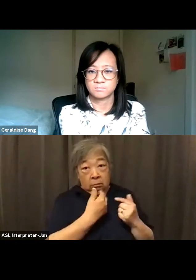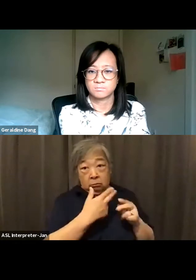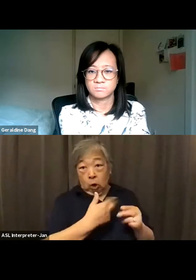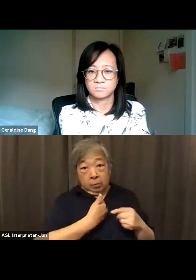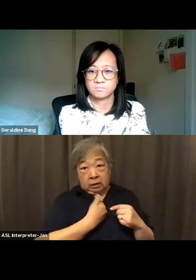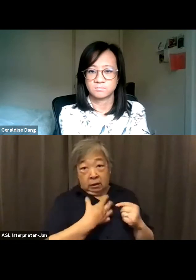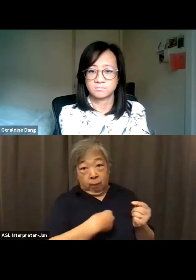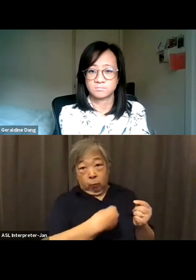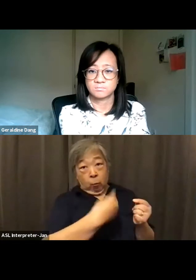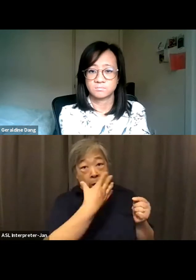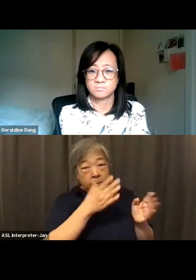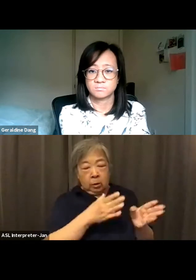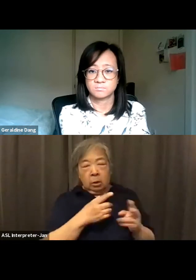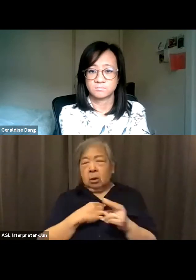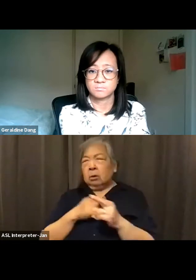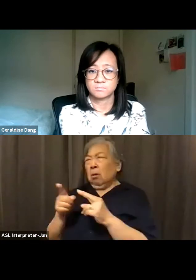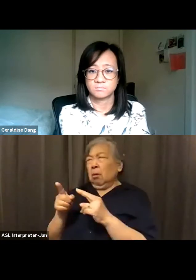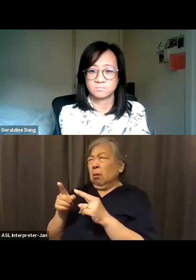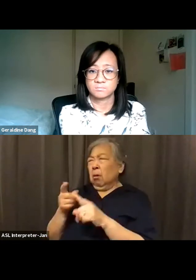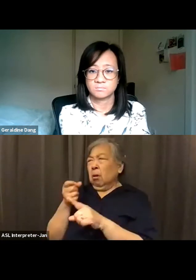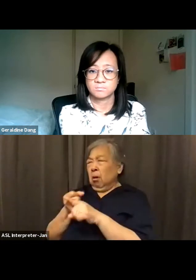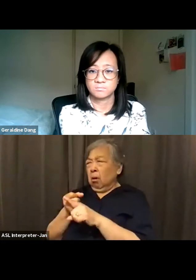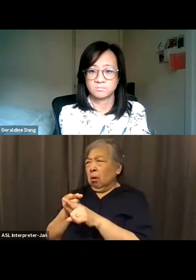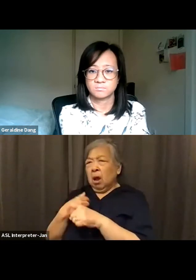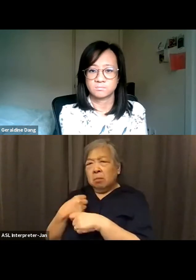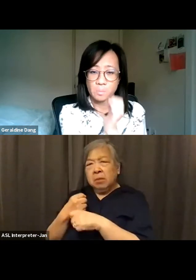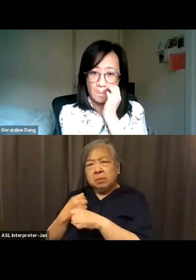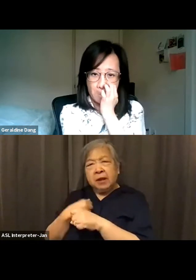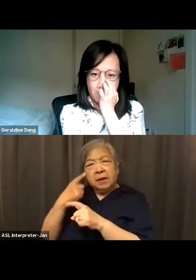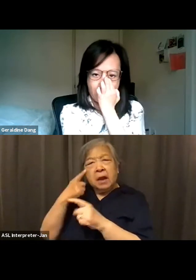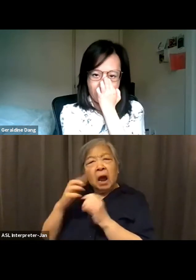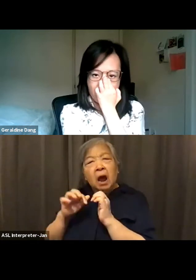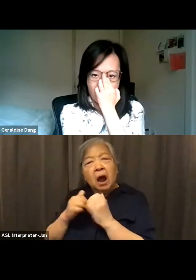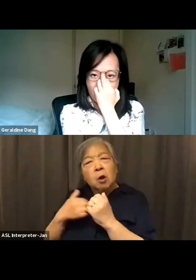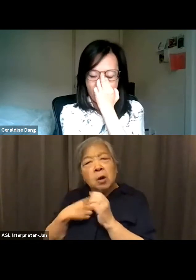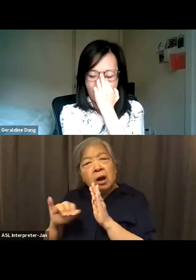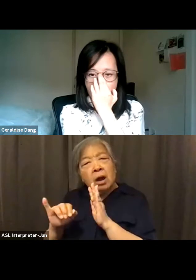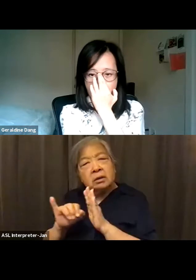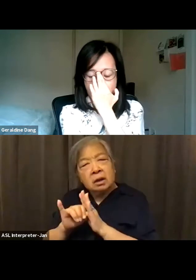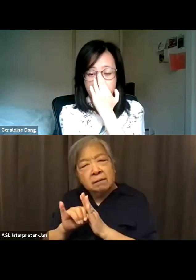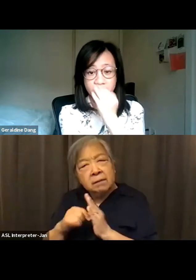And so it just really made me think about how I'd identify but it was also interesting